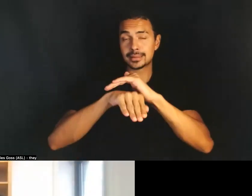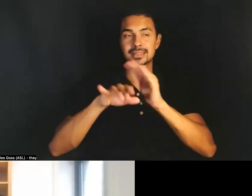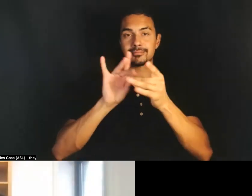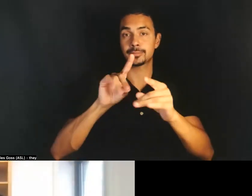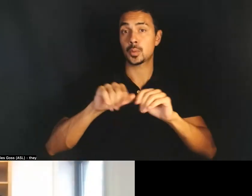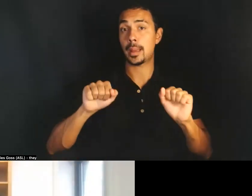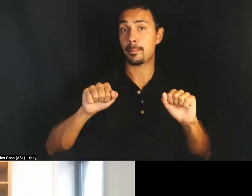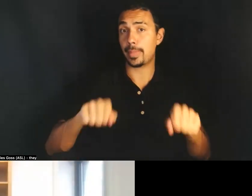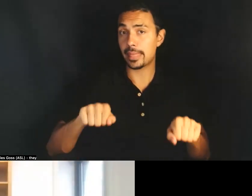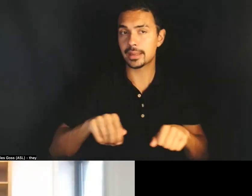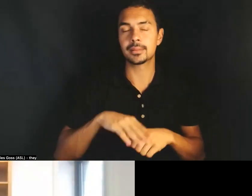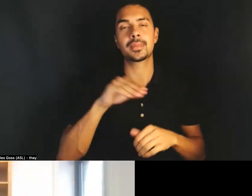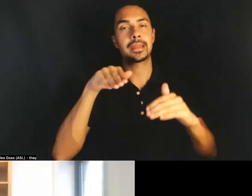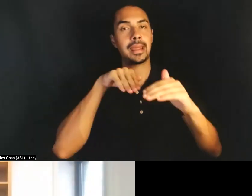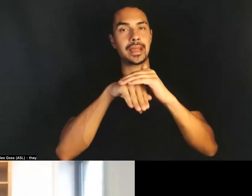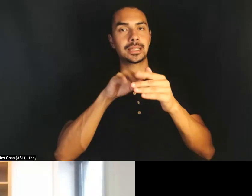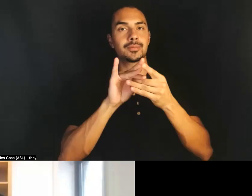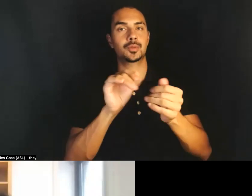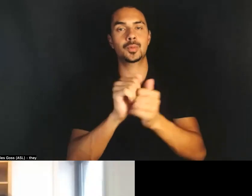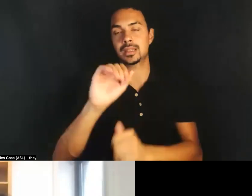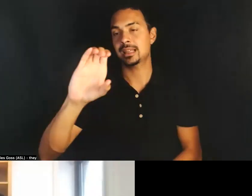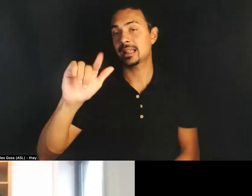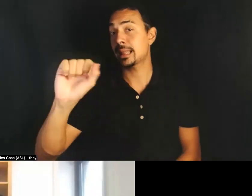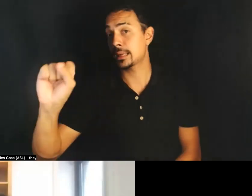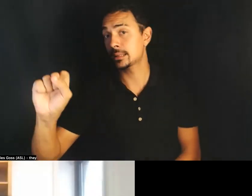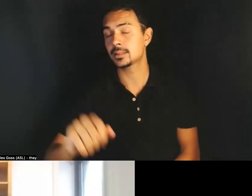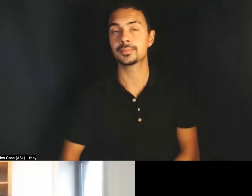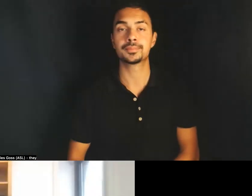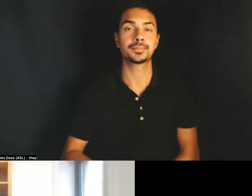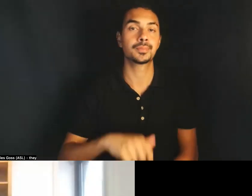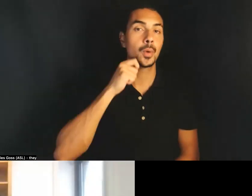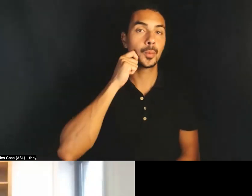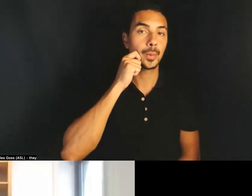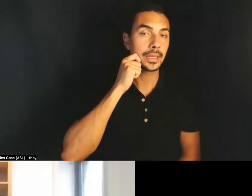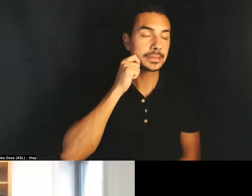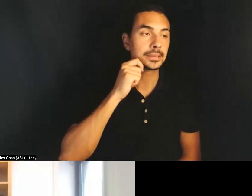access in terms of ability. Also access in terms of class and race.